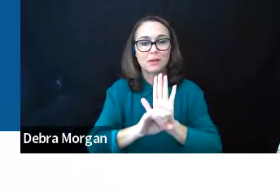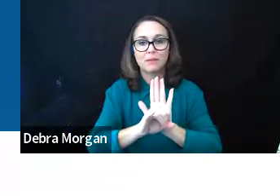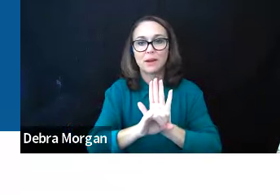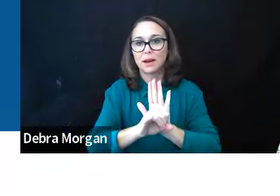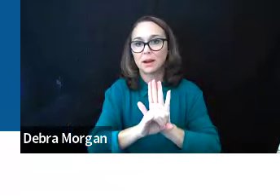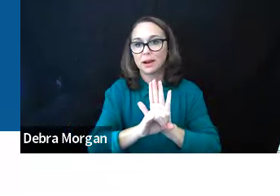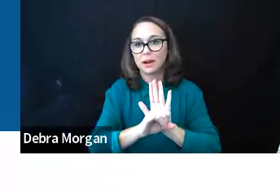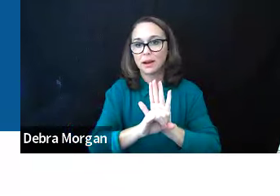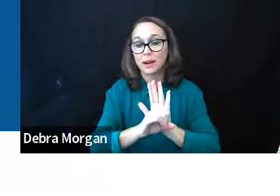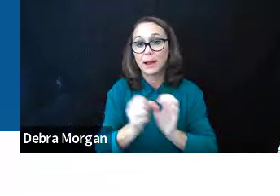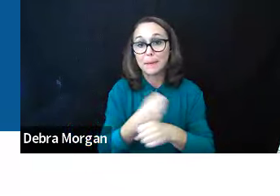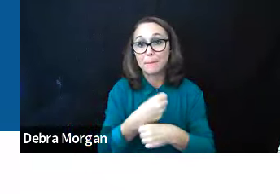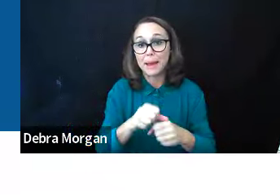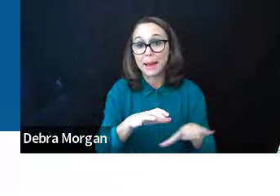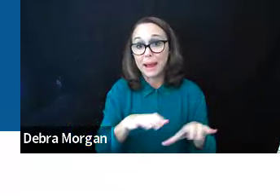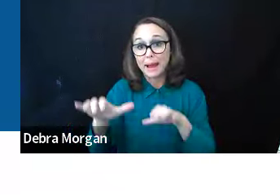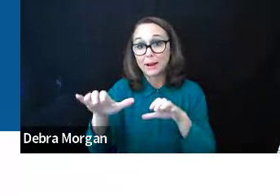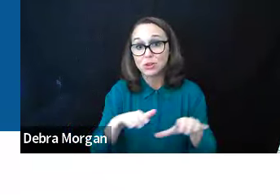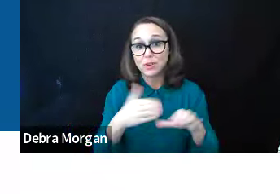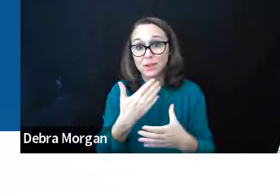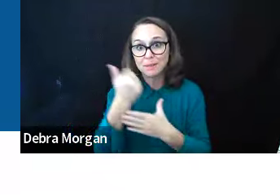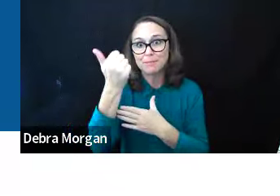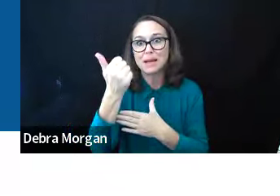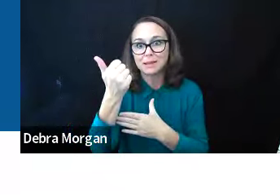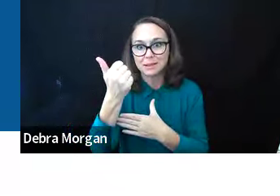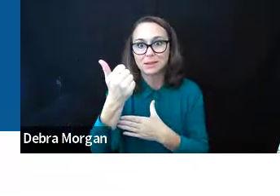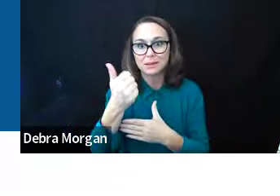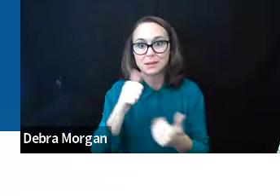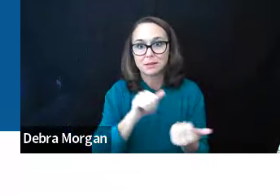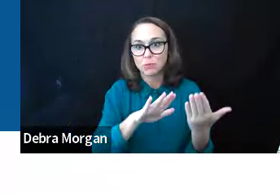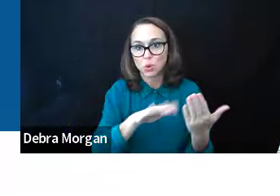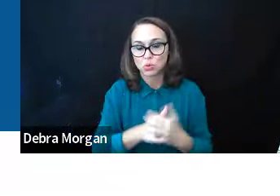make action and implement these prevention strategies and approaches. With the data,